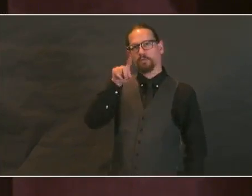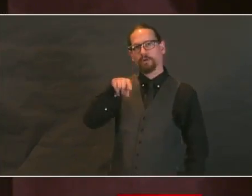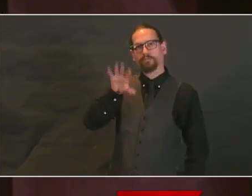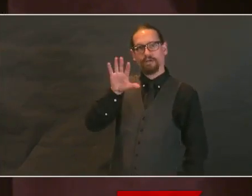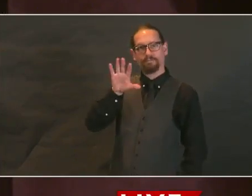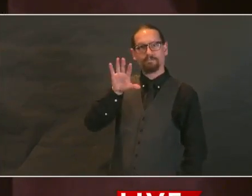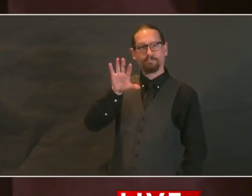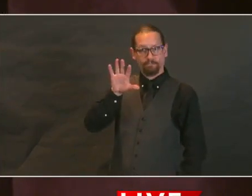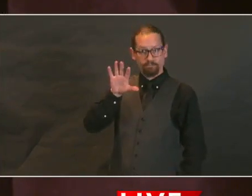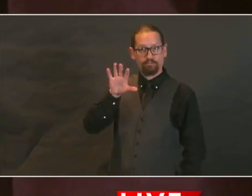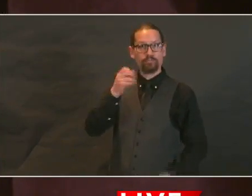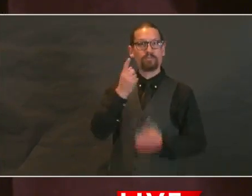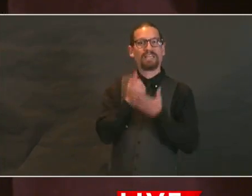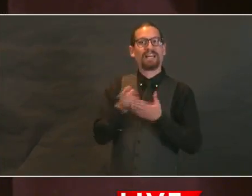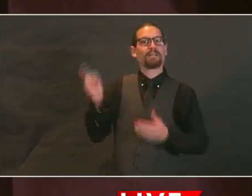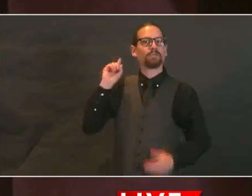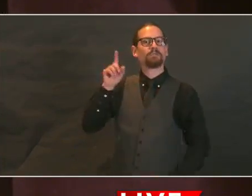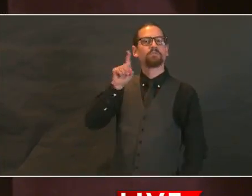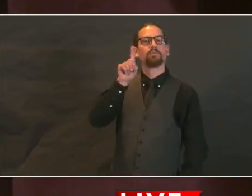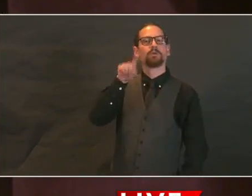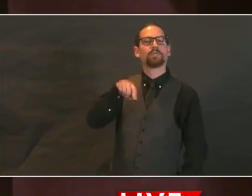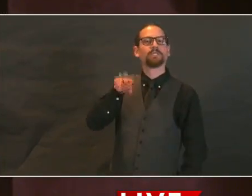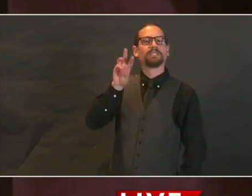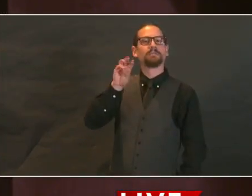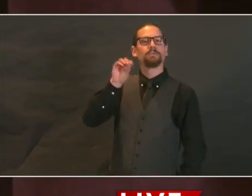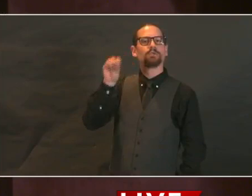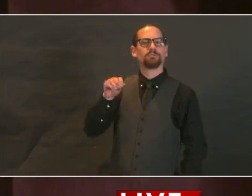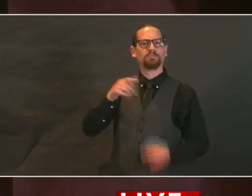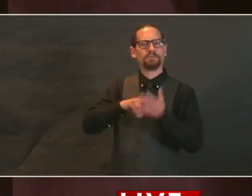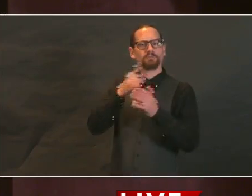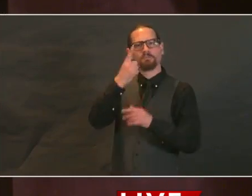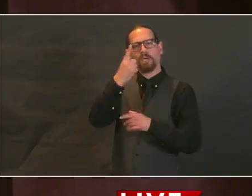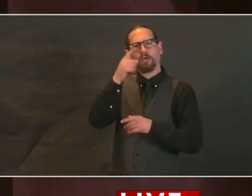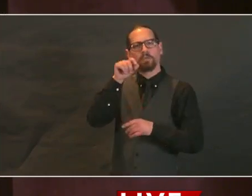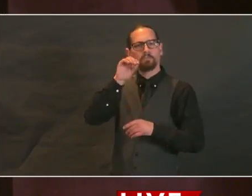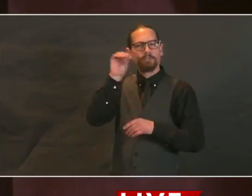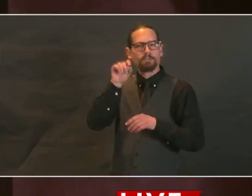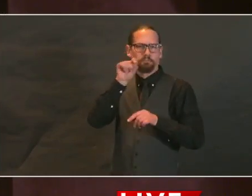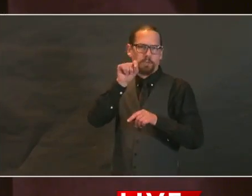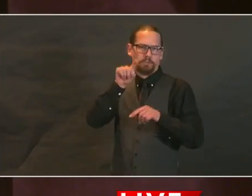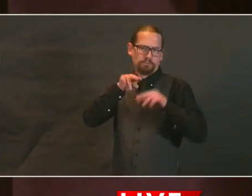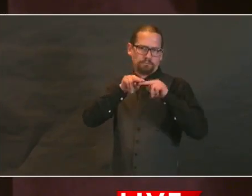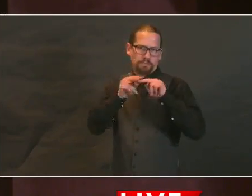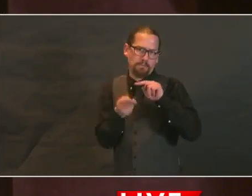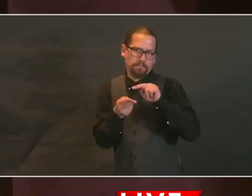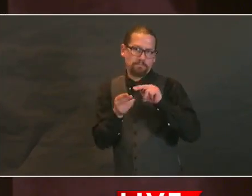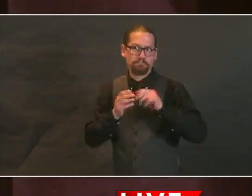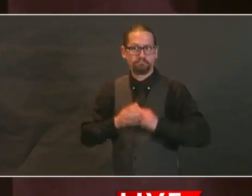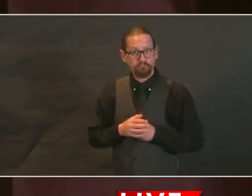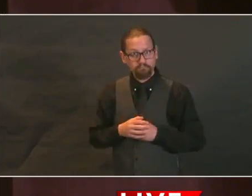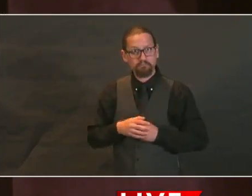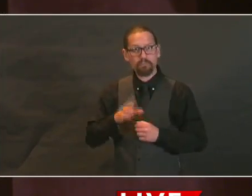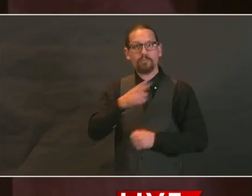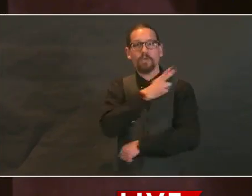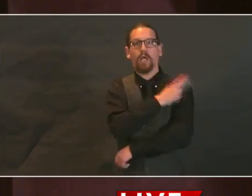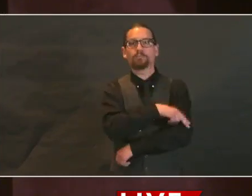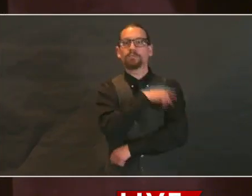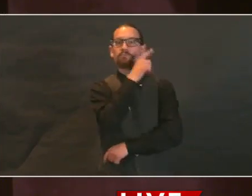WEEKLY PERCENT POSITIVE FIGURE IS ONE 0.5%. THAT'S DOWN FROM